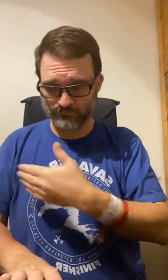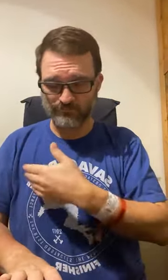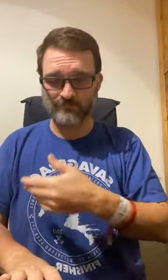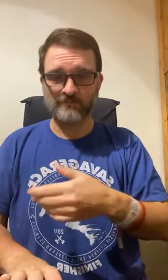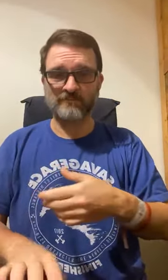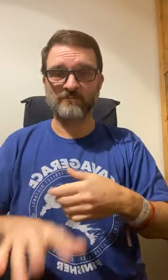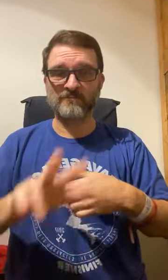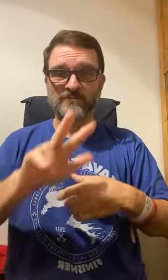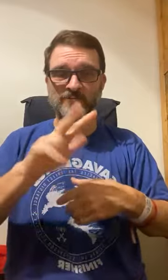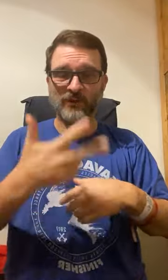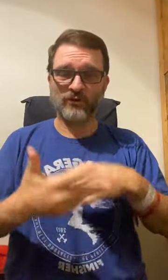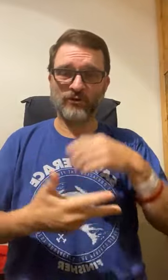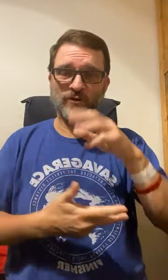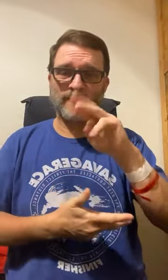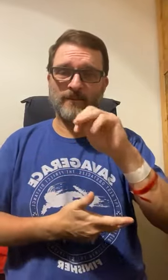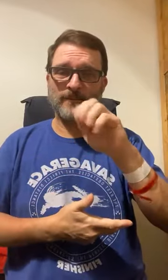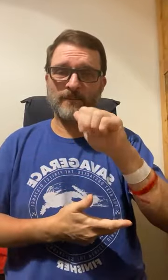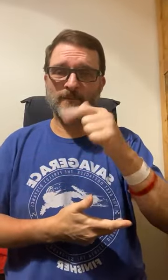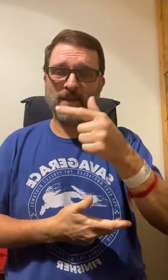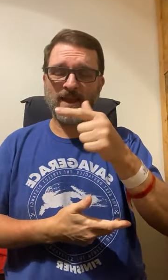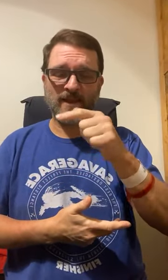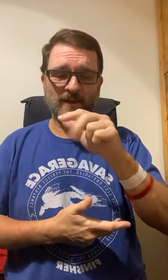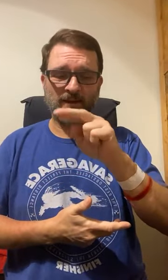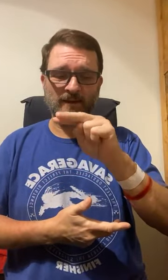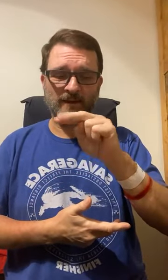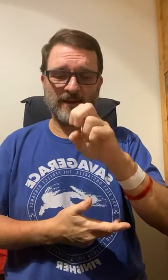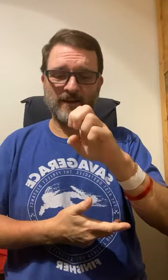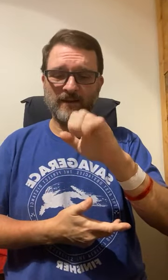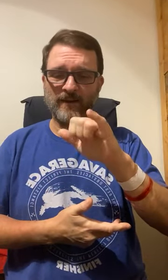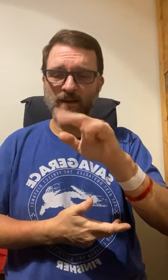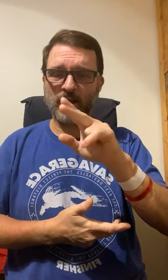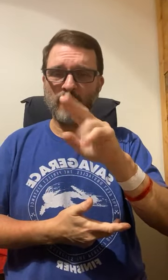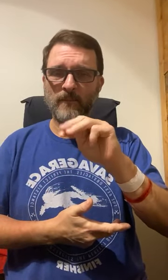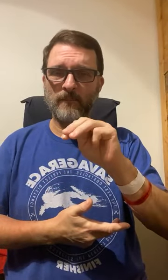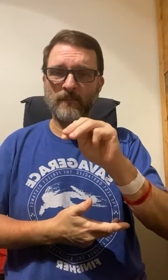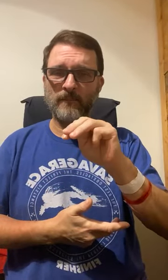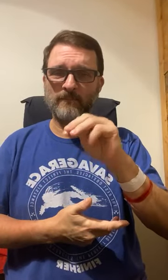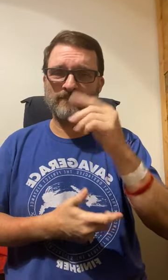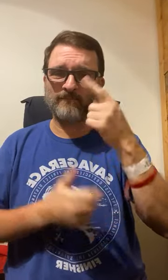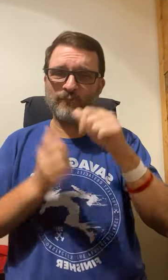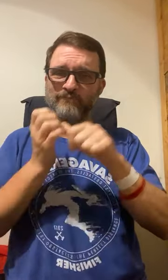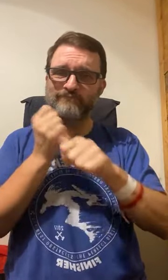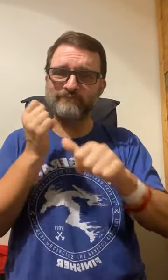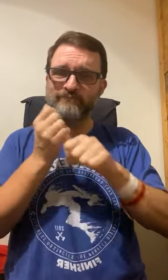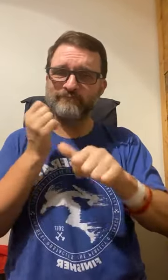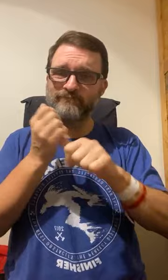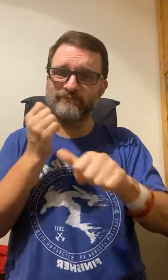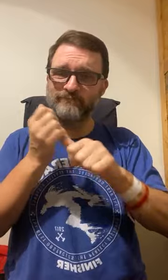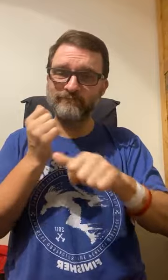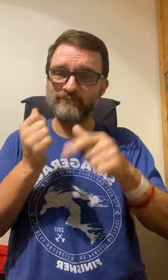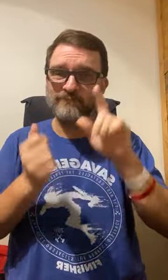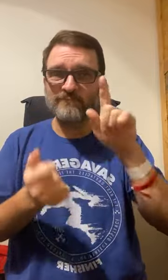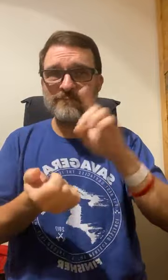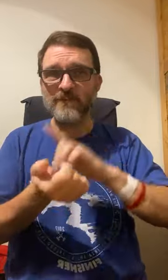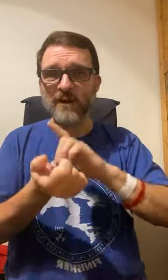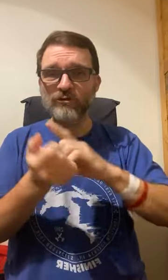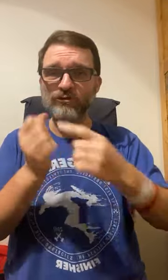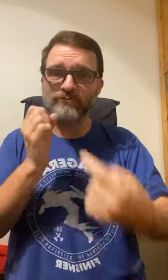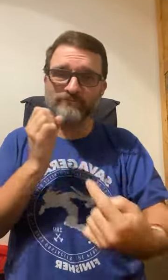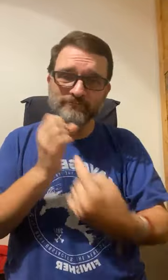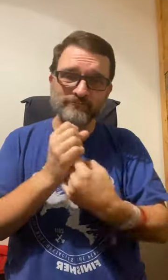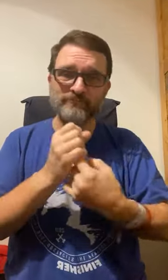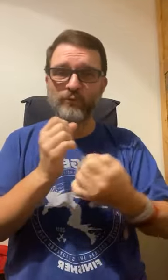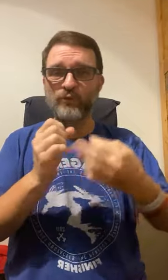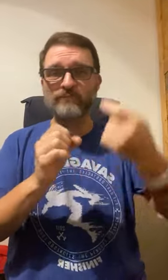3rd was a magnesium for bowel movement when you go to doctor for tests to insert in your rectum doing colonoscopy.